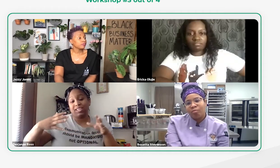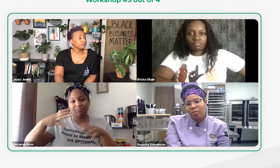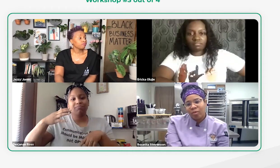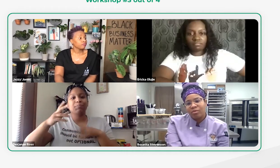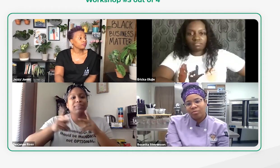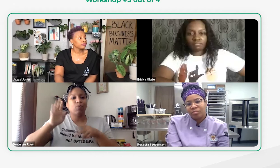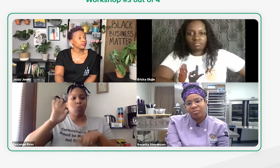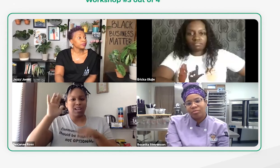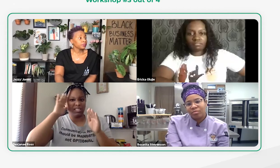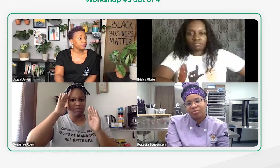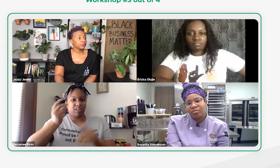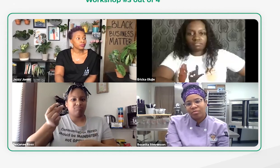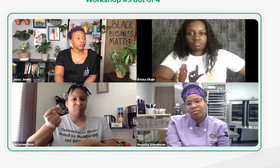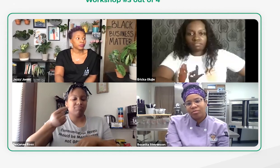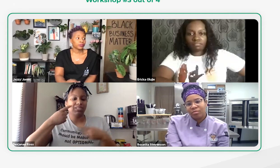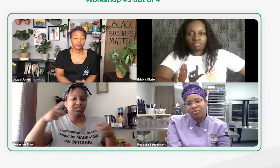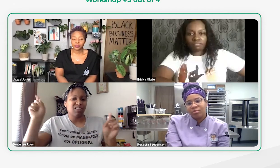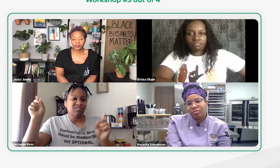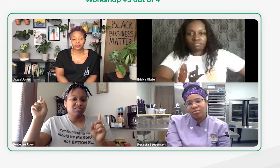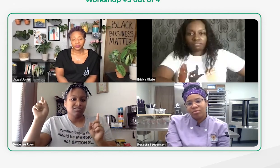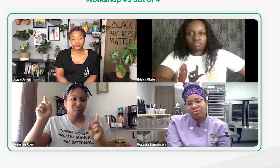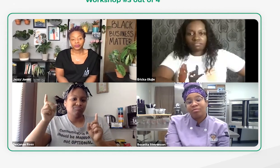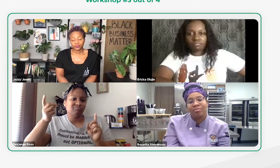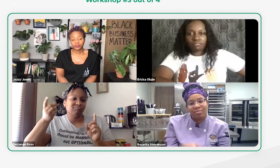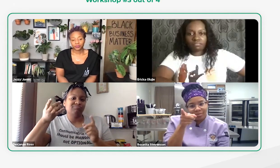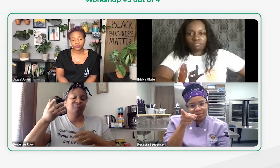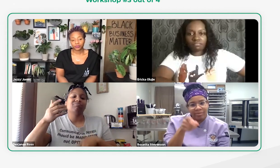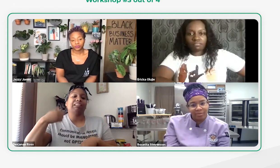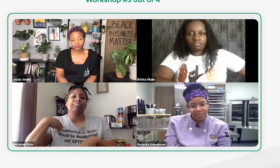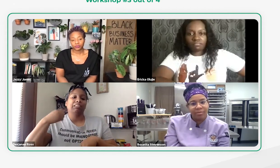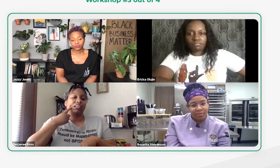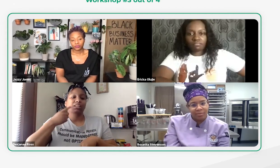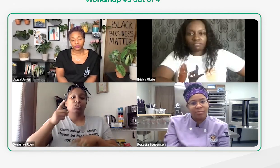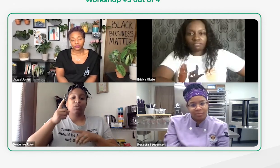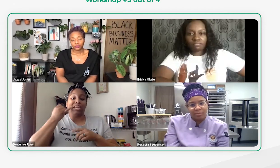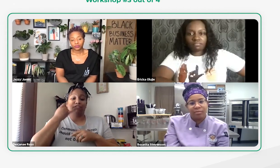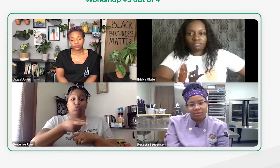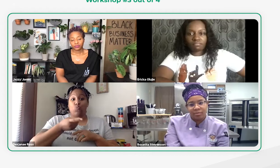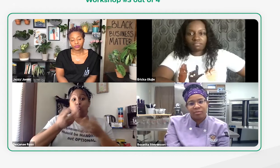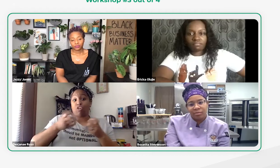a business. When she share the dream some people expect immediate success.